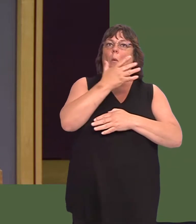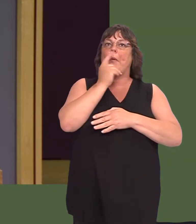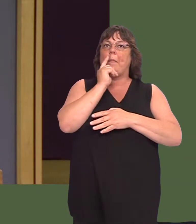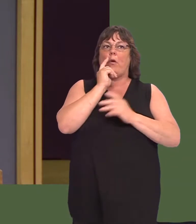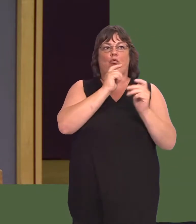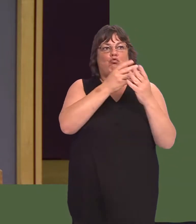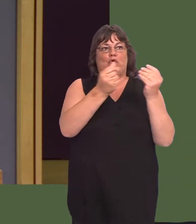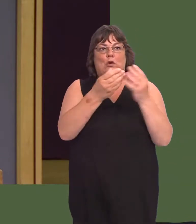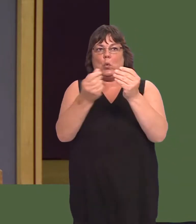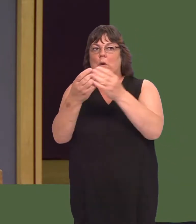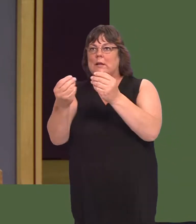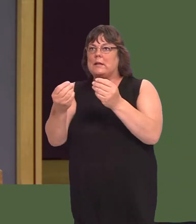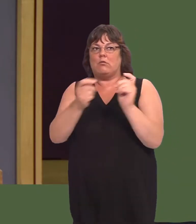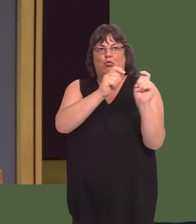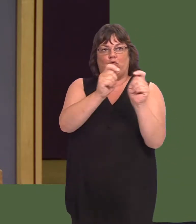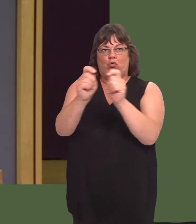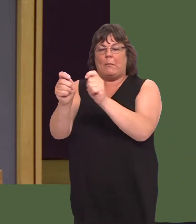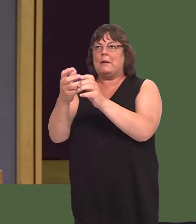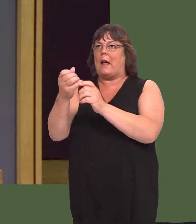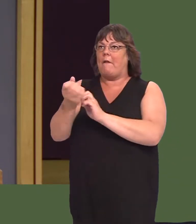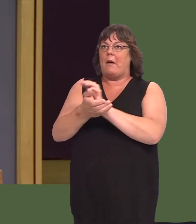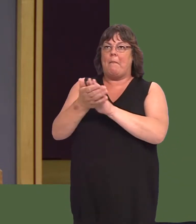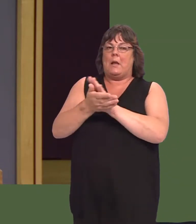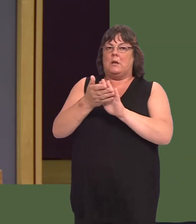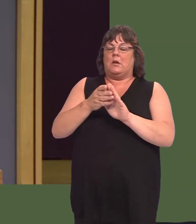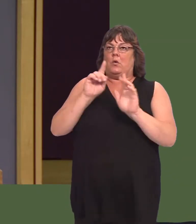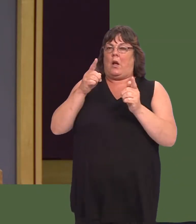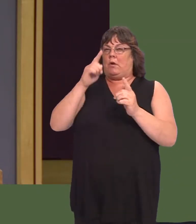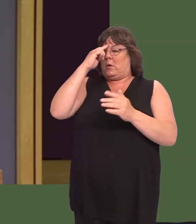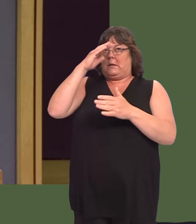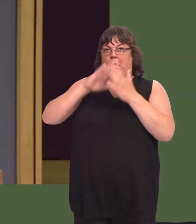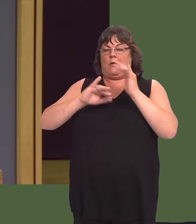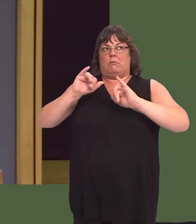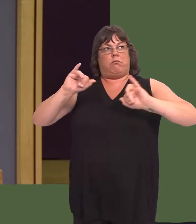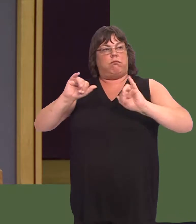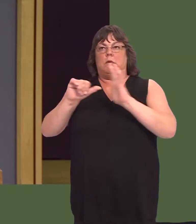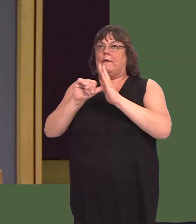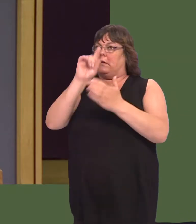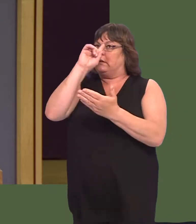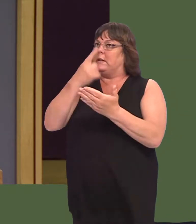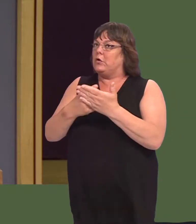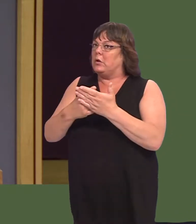going to be faced with these difficult decisions in the first place, which is going to be to everybodyís advantage.